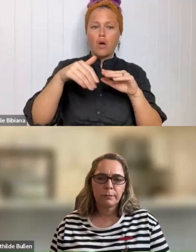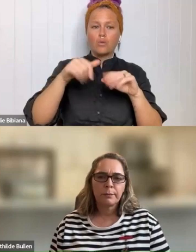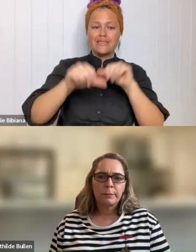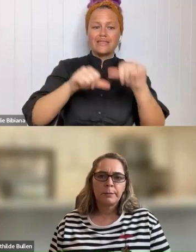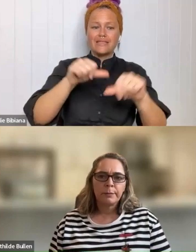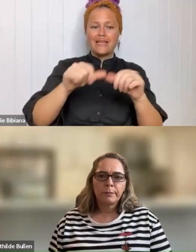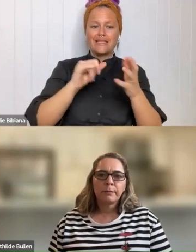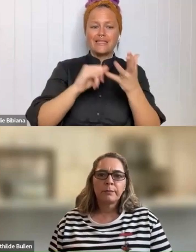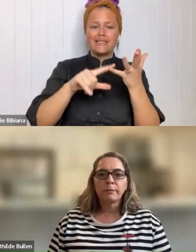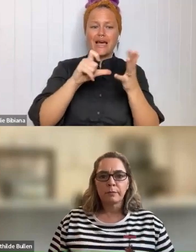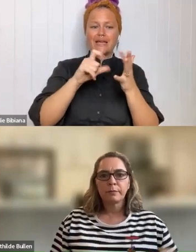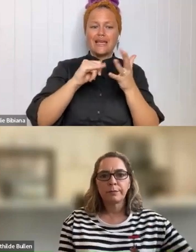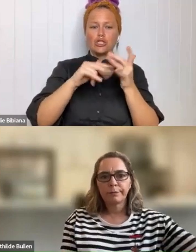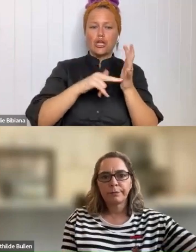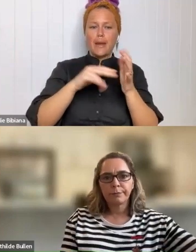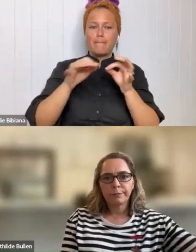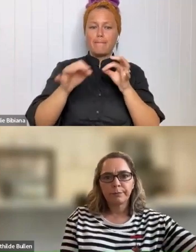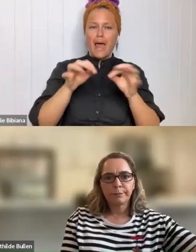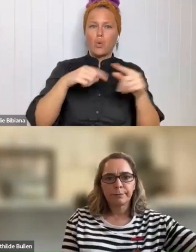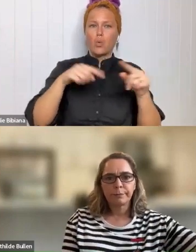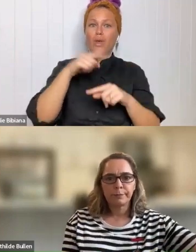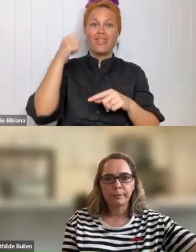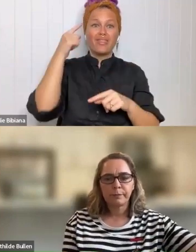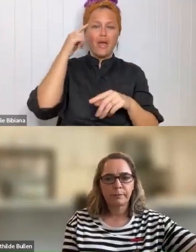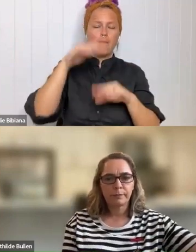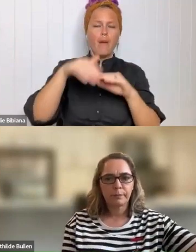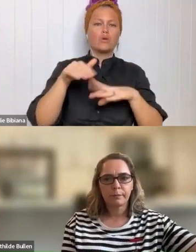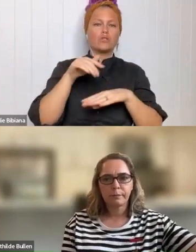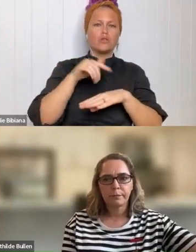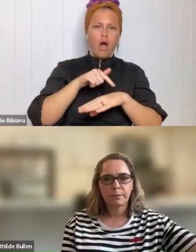we think about time. And we think about as you acknowledge